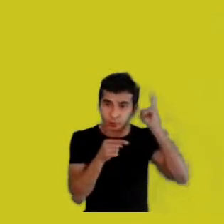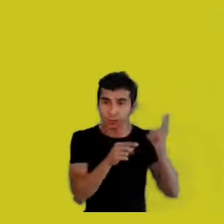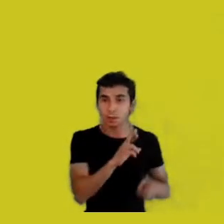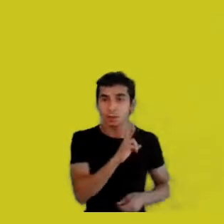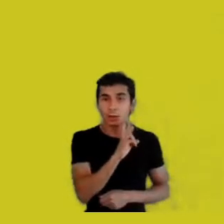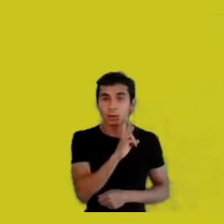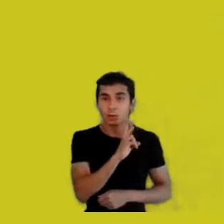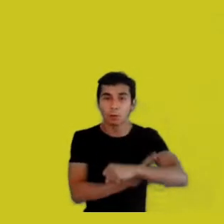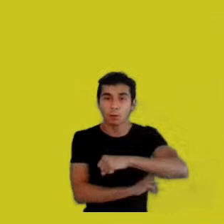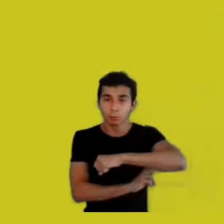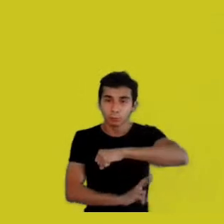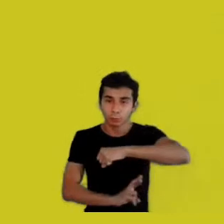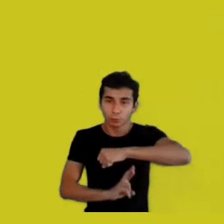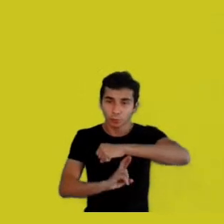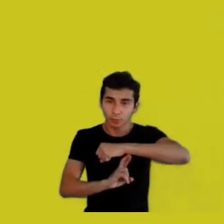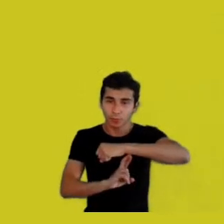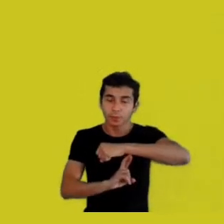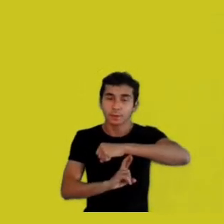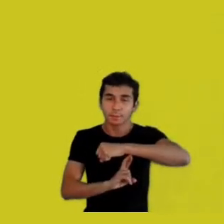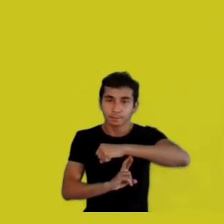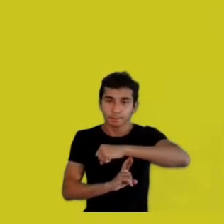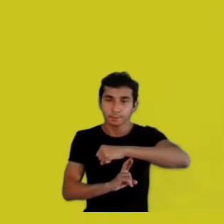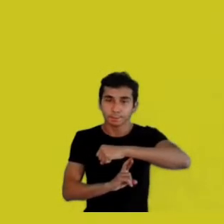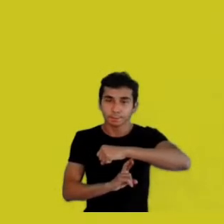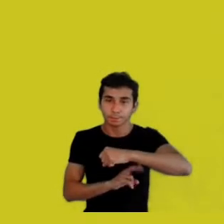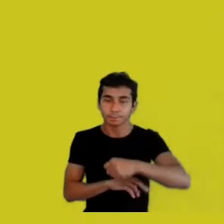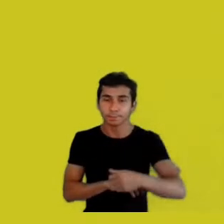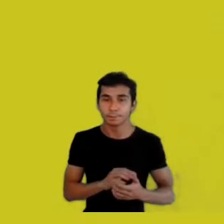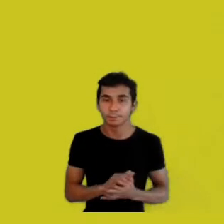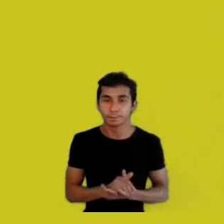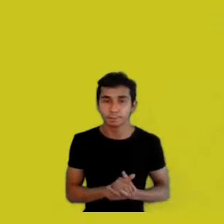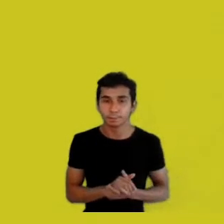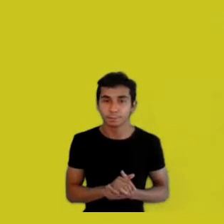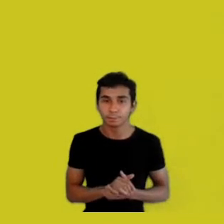and I wanted to tell a little story